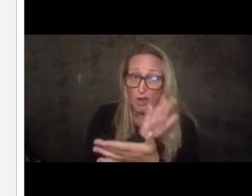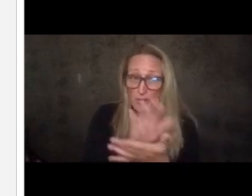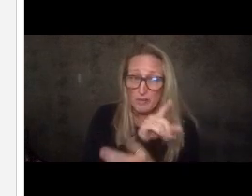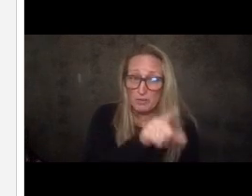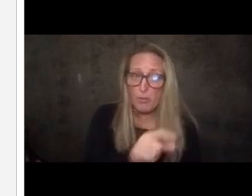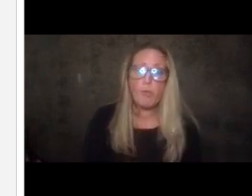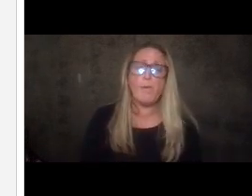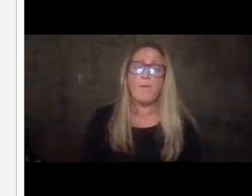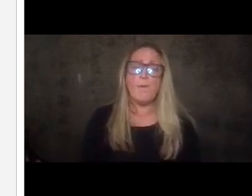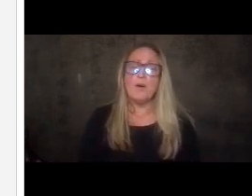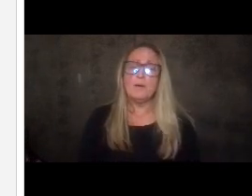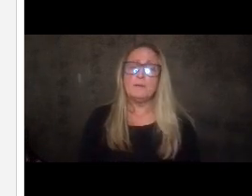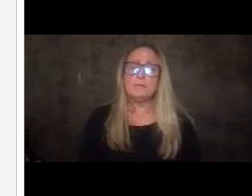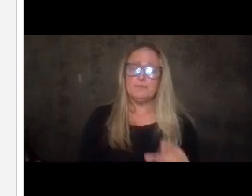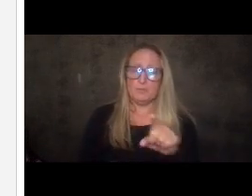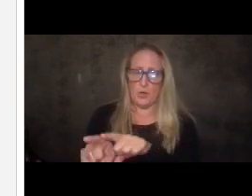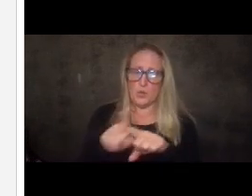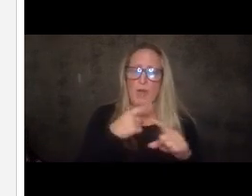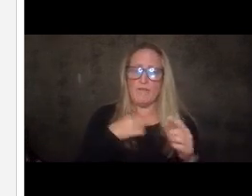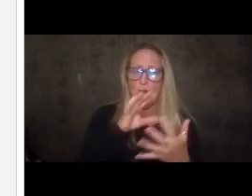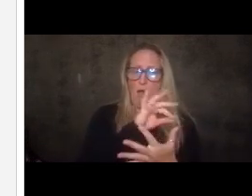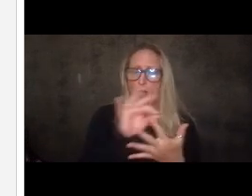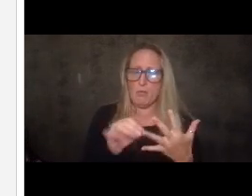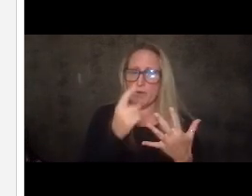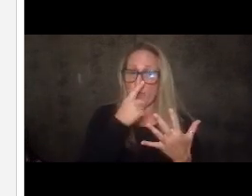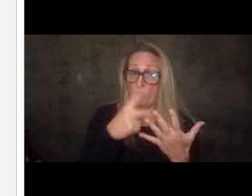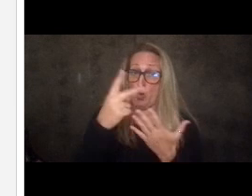I also have here options for the program and this is where I'm